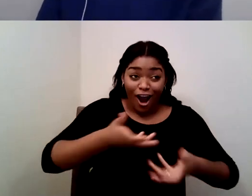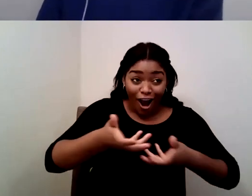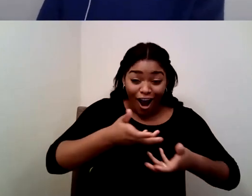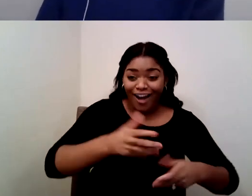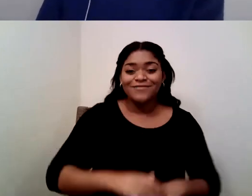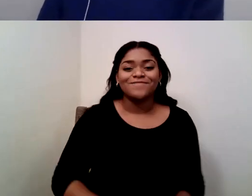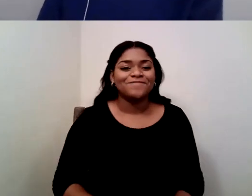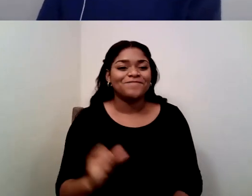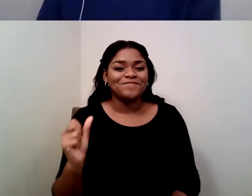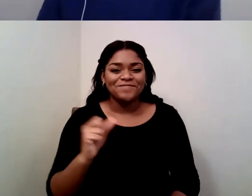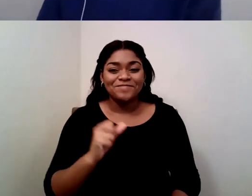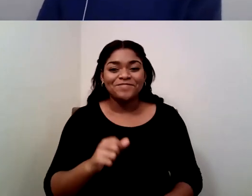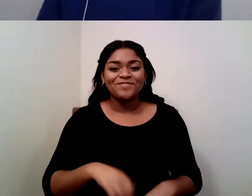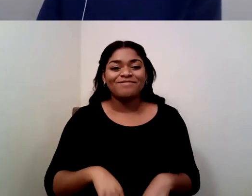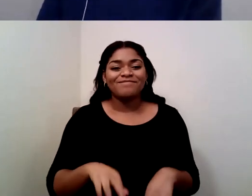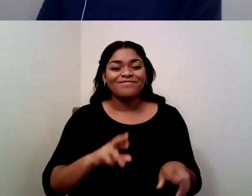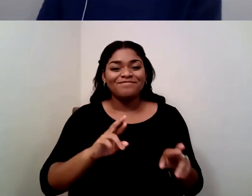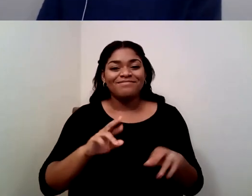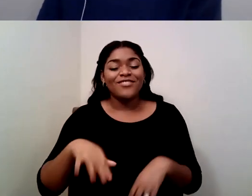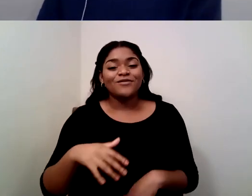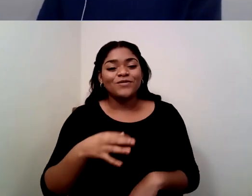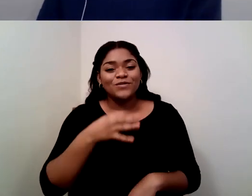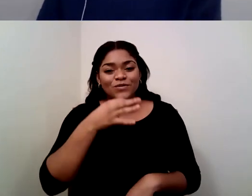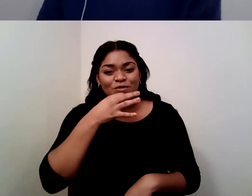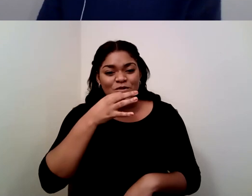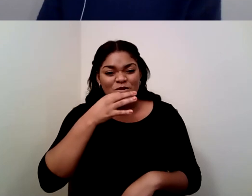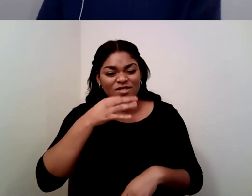That's amazing. While we are a little over time, so I want